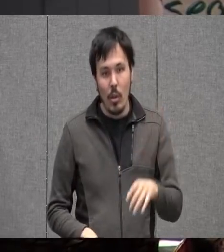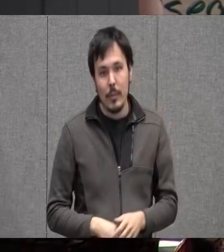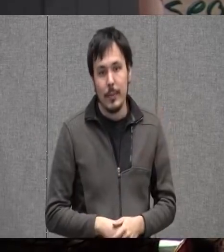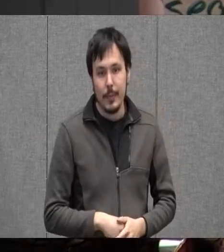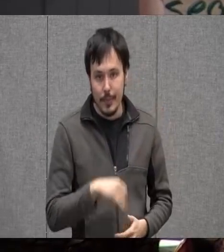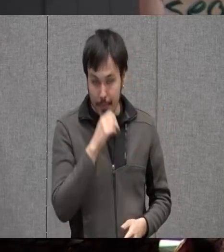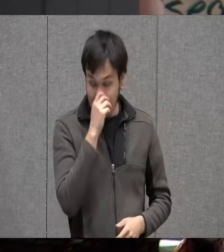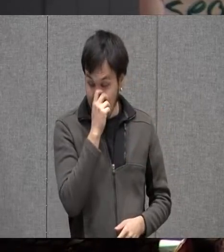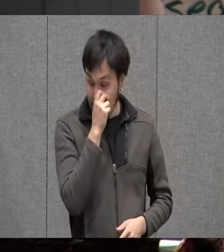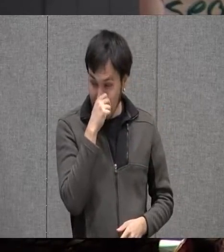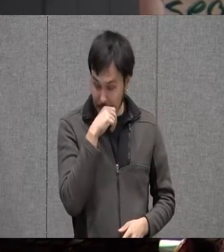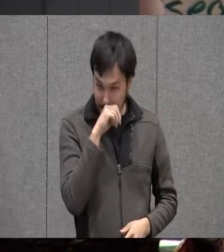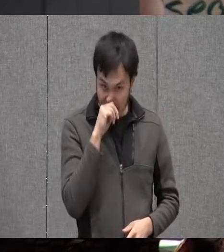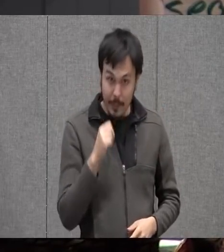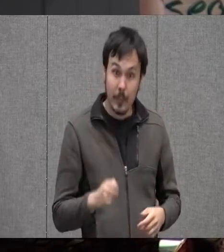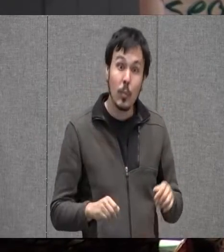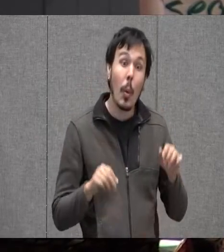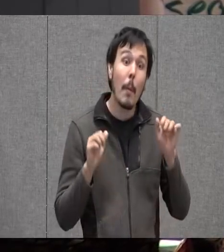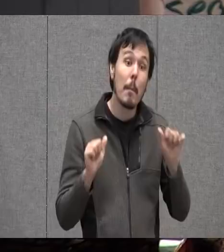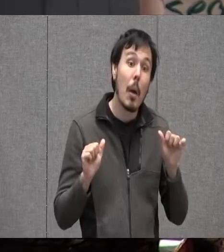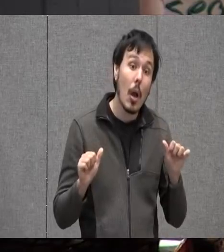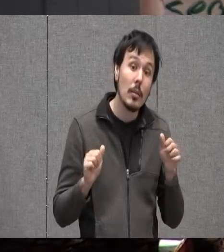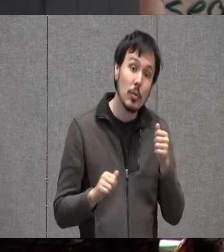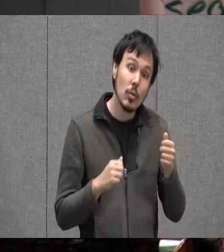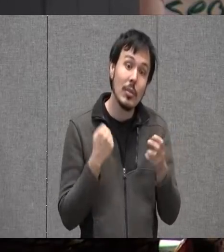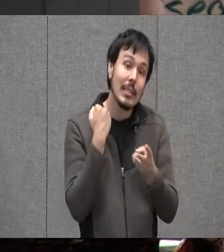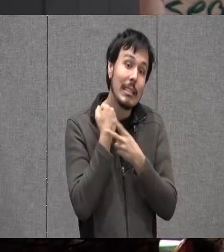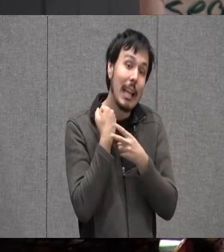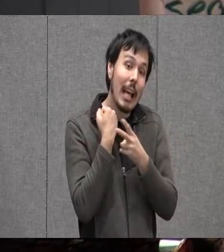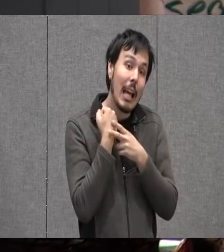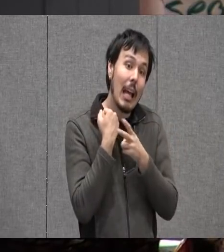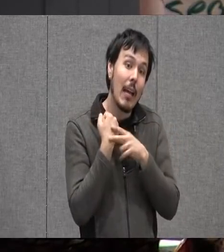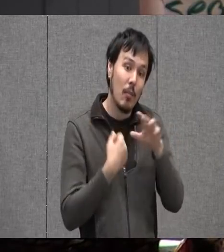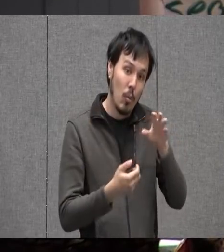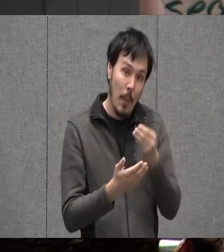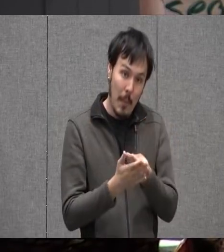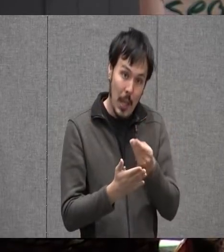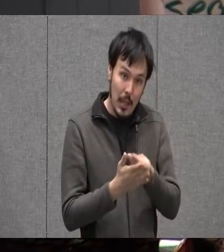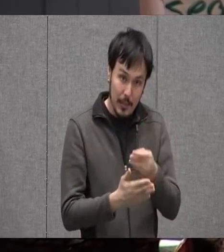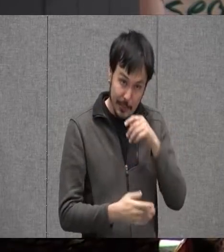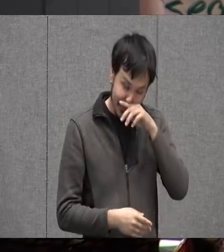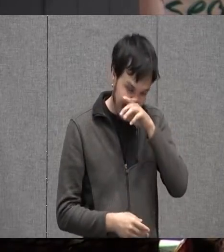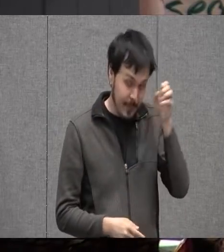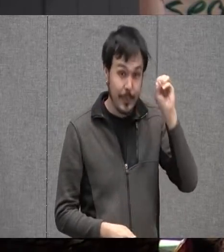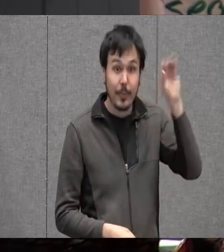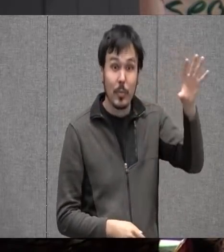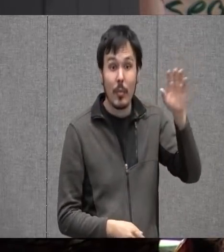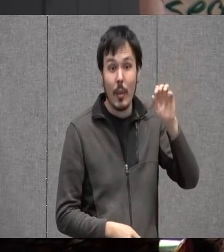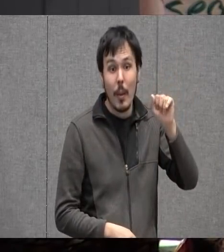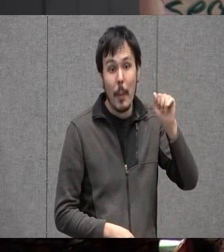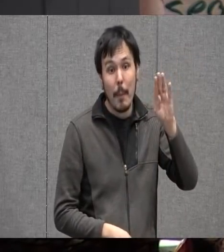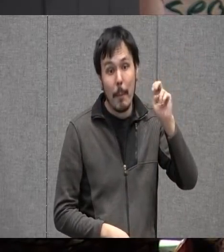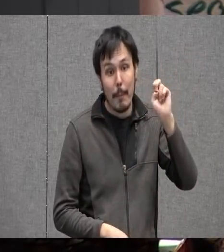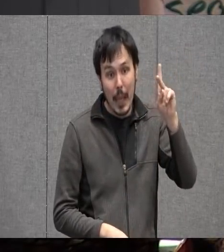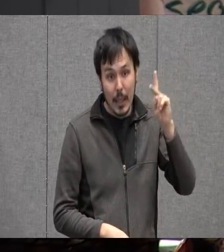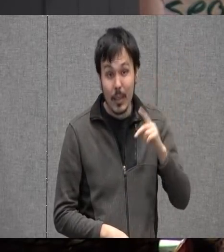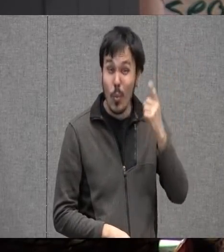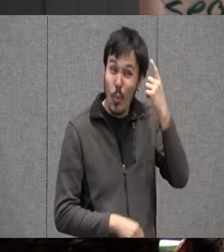"Or perhaps you'd like to save your dollar. "You could put it in the bank and a year from now,